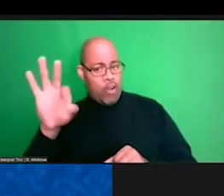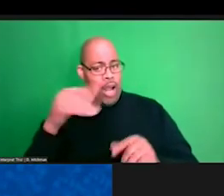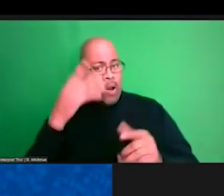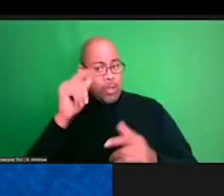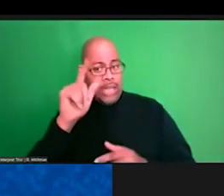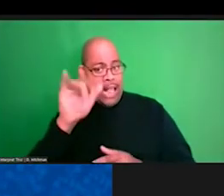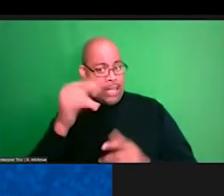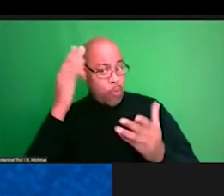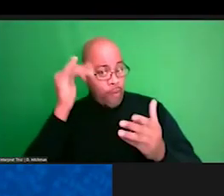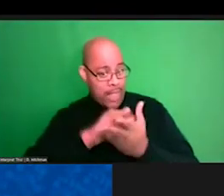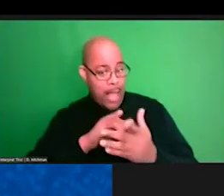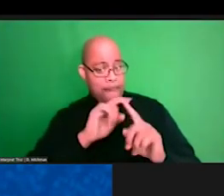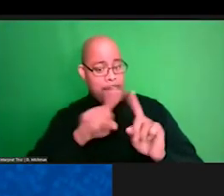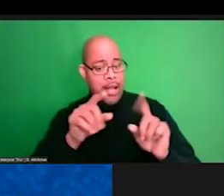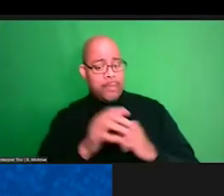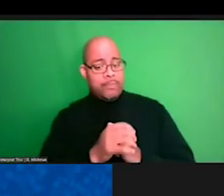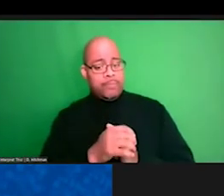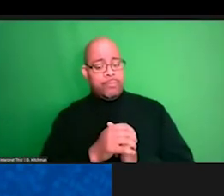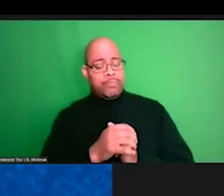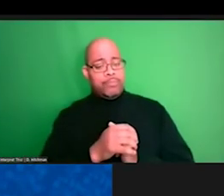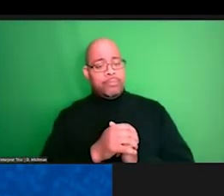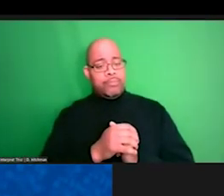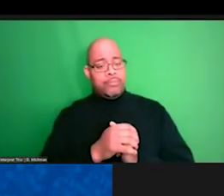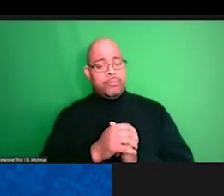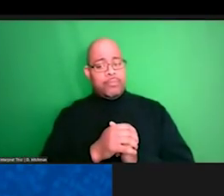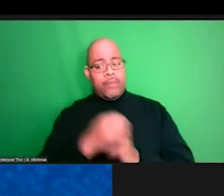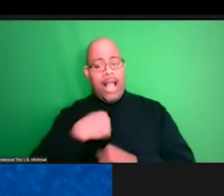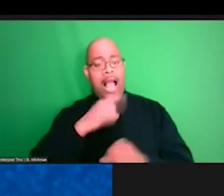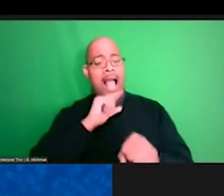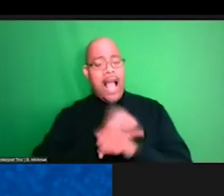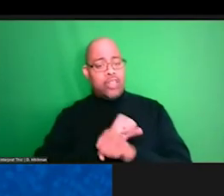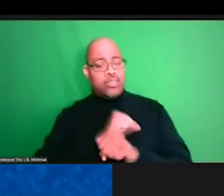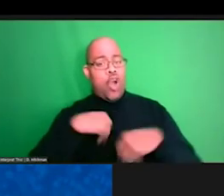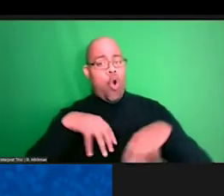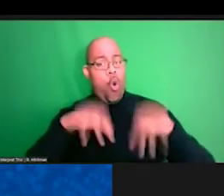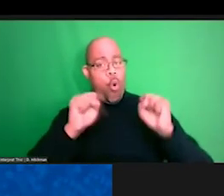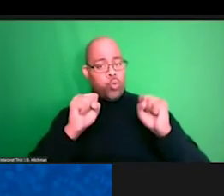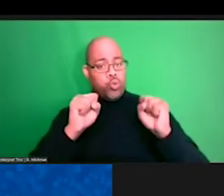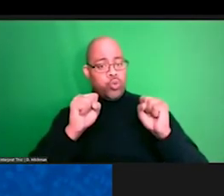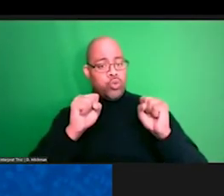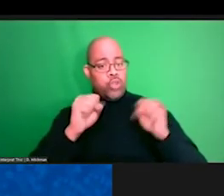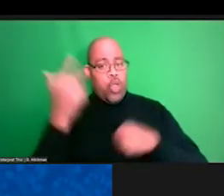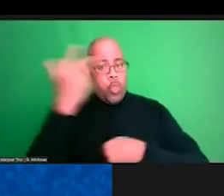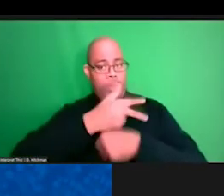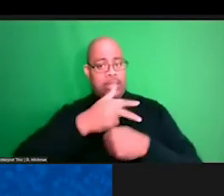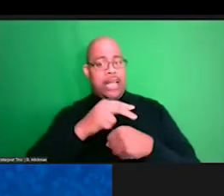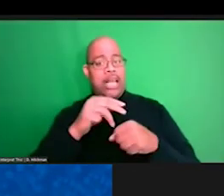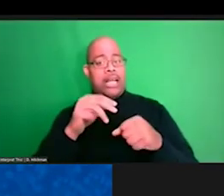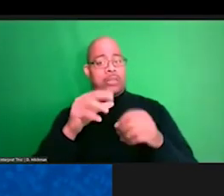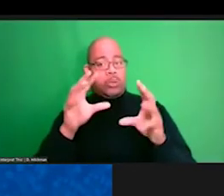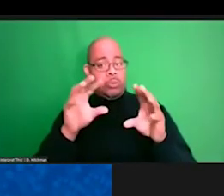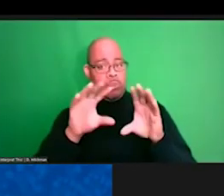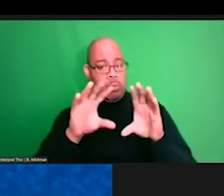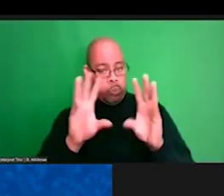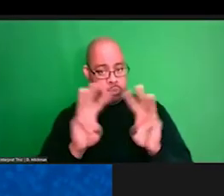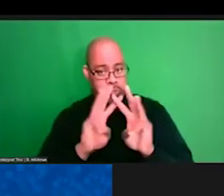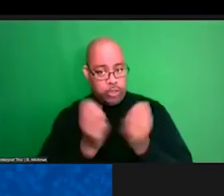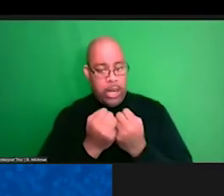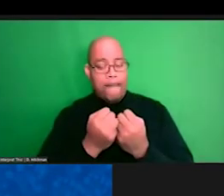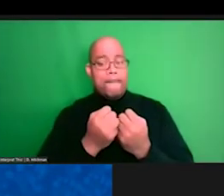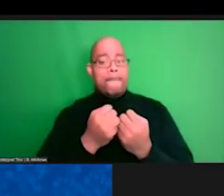this or not, but I actually hosted a three day session of Wells Fargo executives back